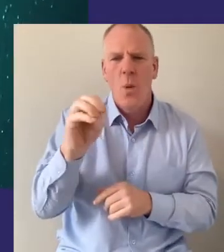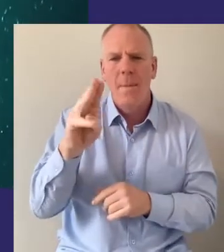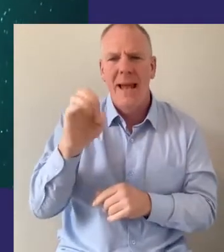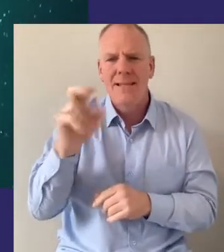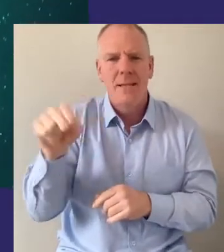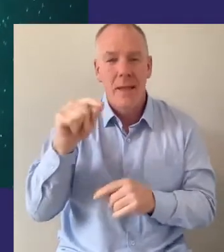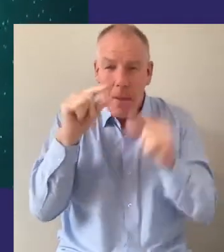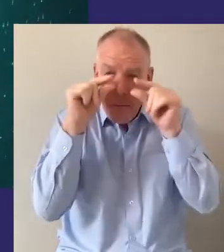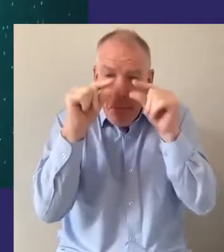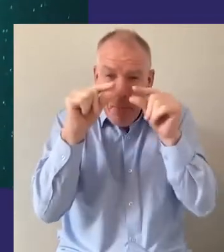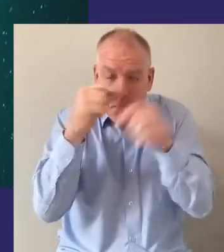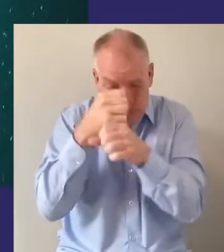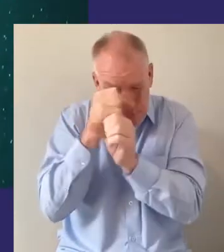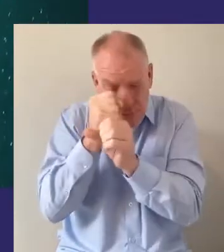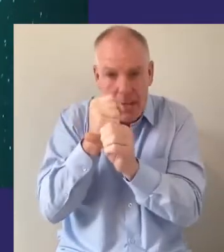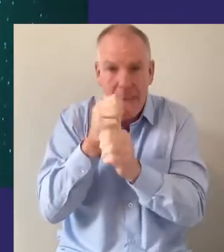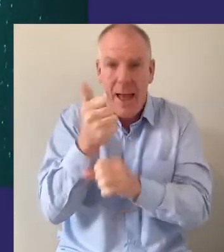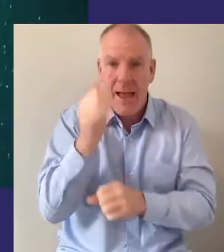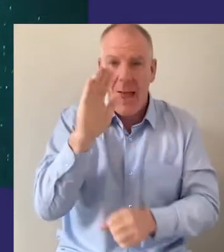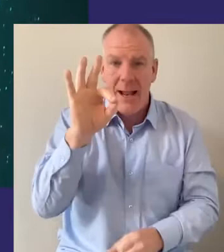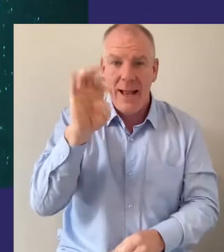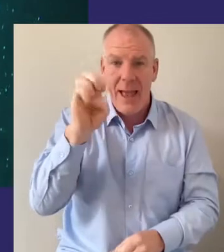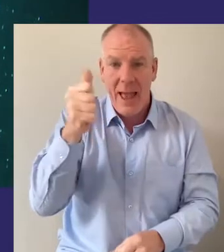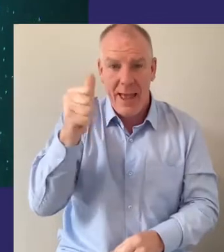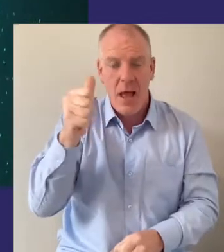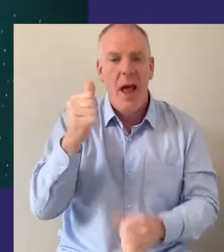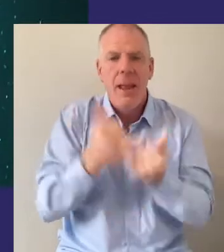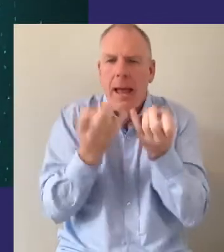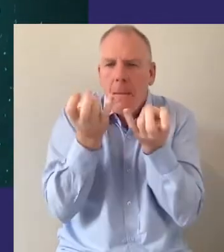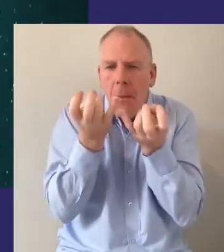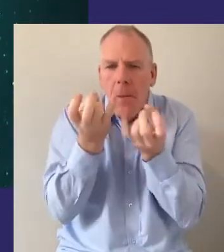Phytoplankton are tiny microscopic algae, just like little plants, basically, that live